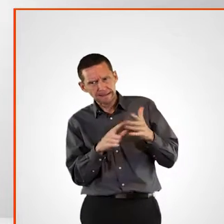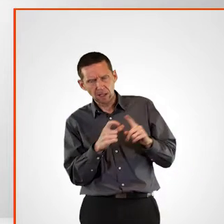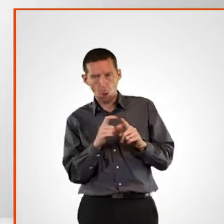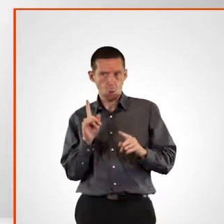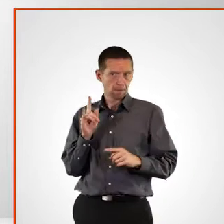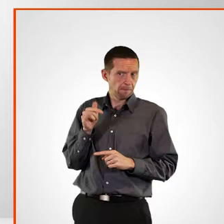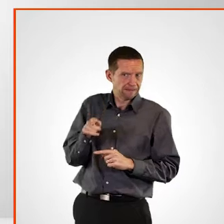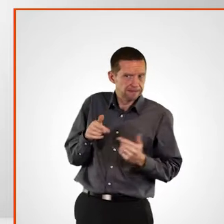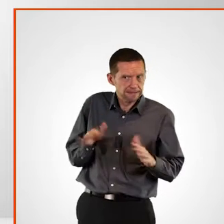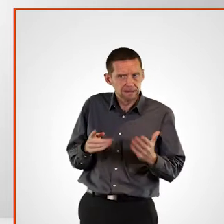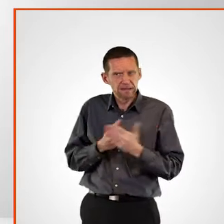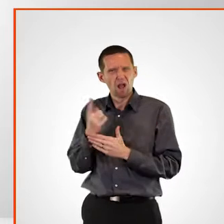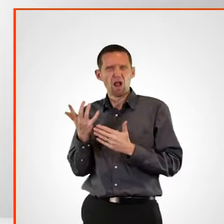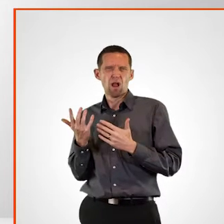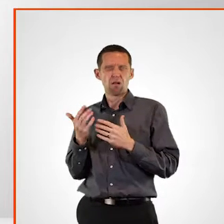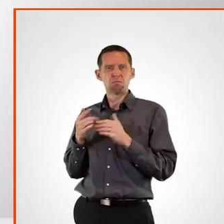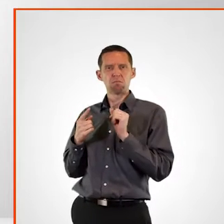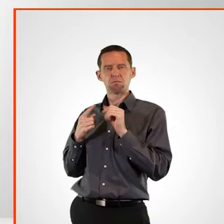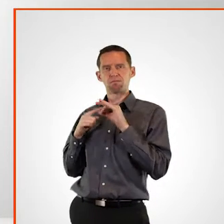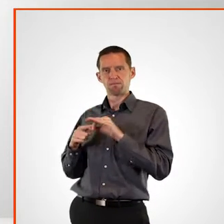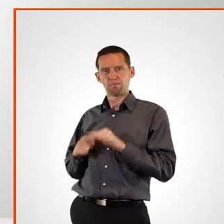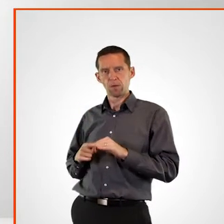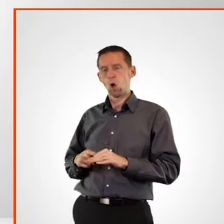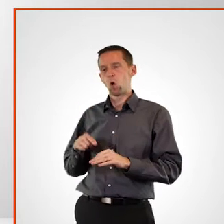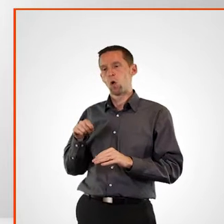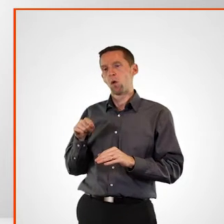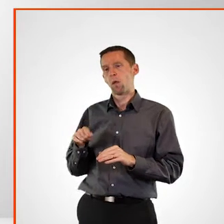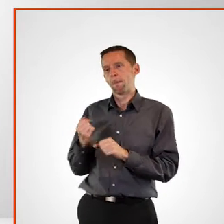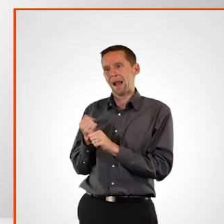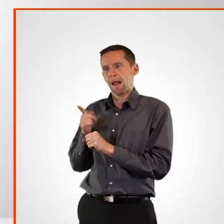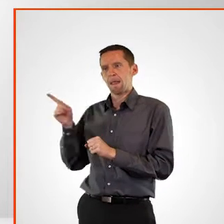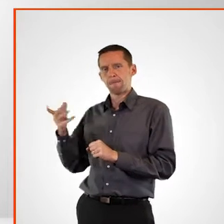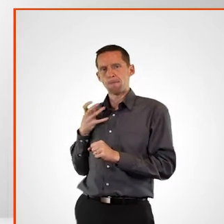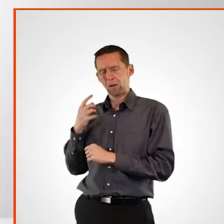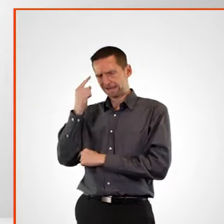"What might he have done?" et cetera. So those kinds of things where they had to think a little bit more